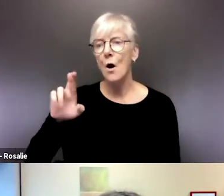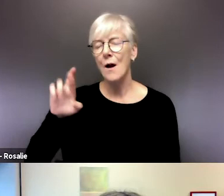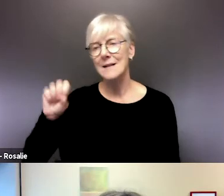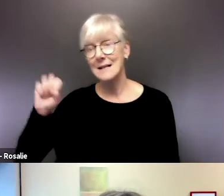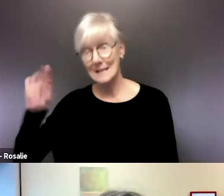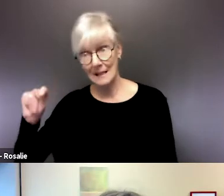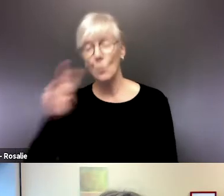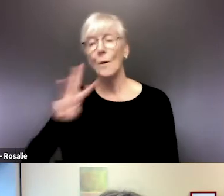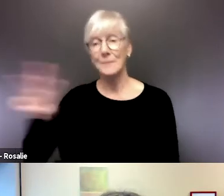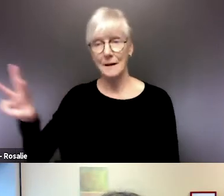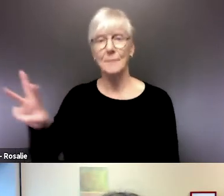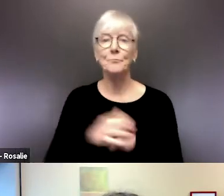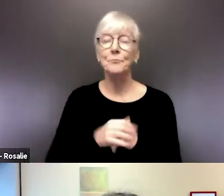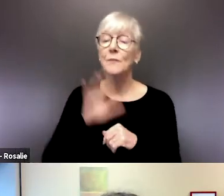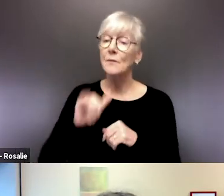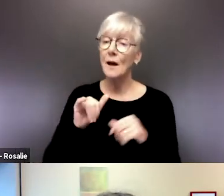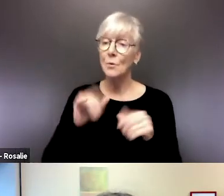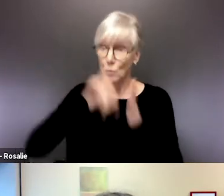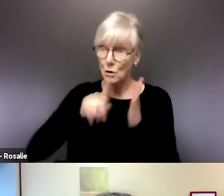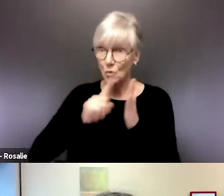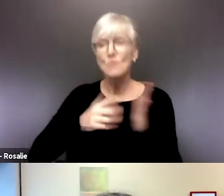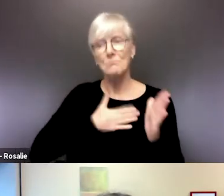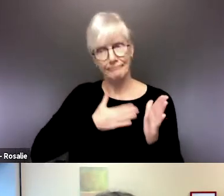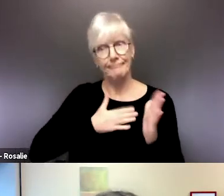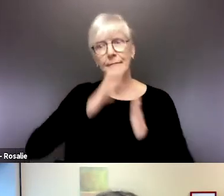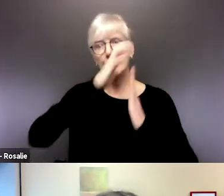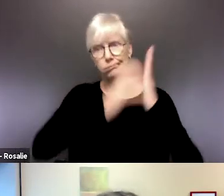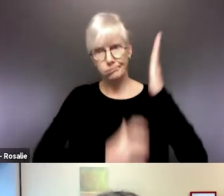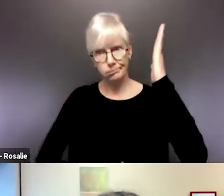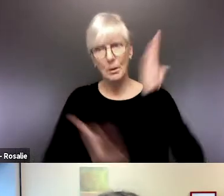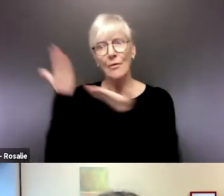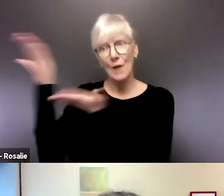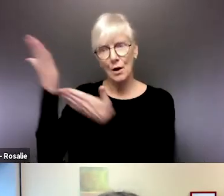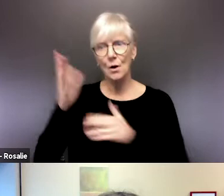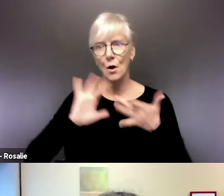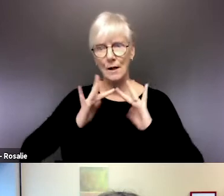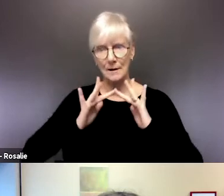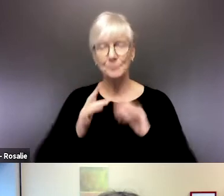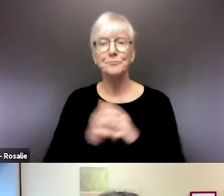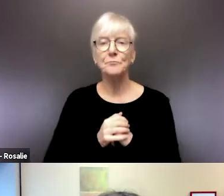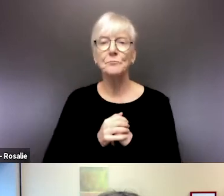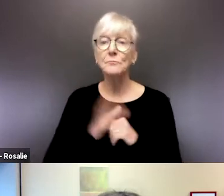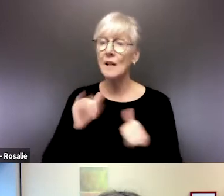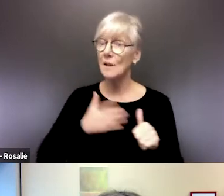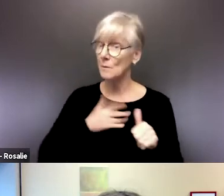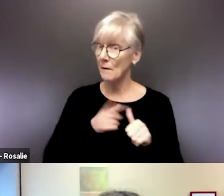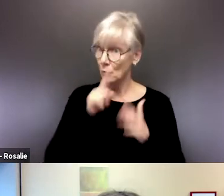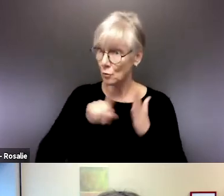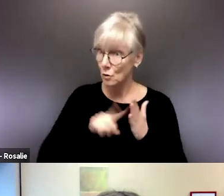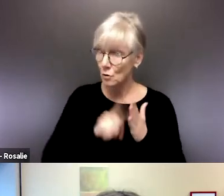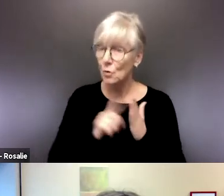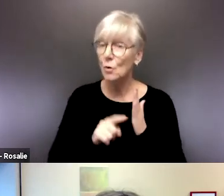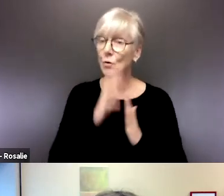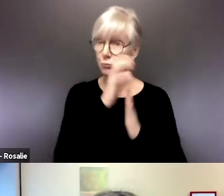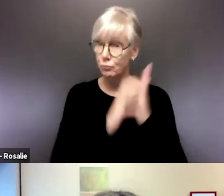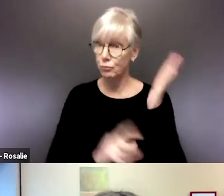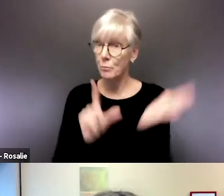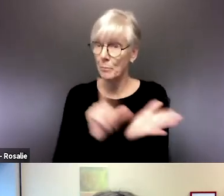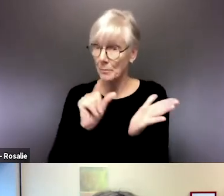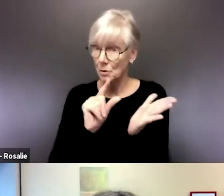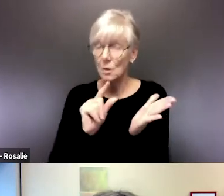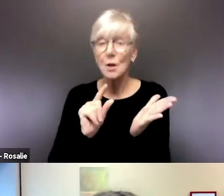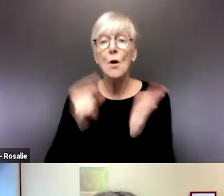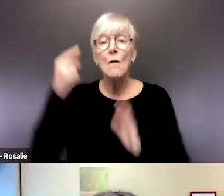In light of this first research, it had become very important to design and support programs